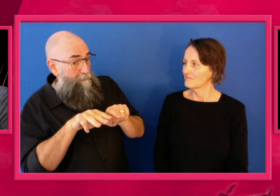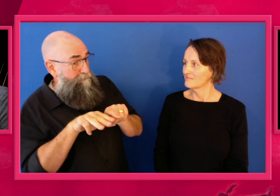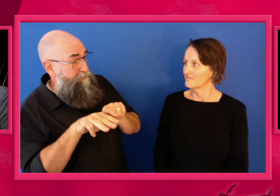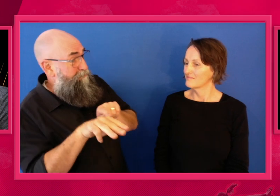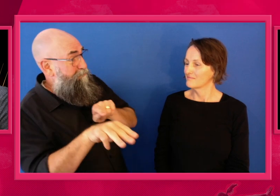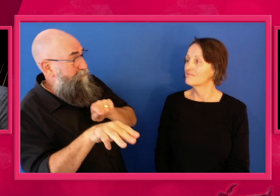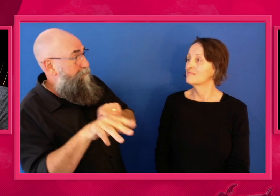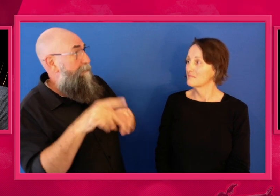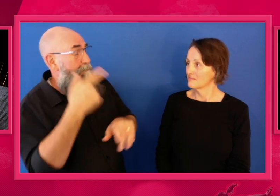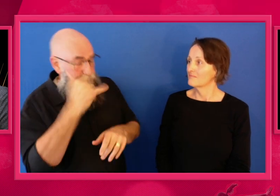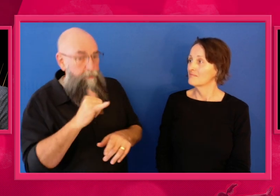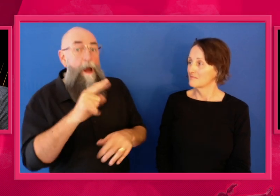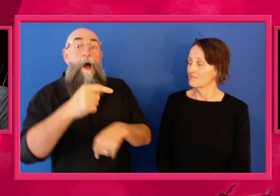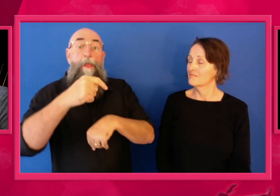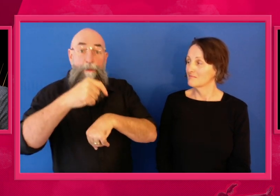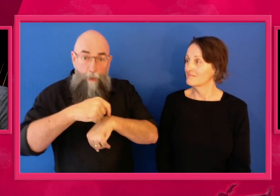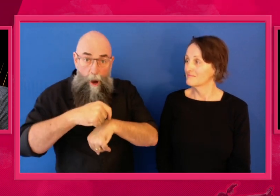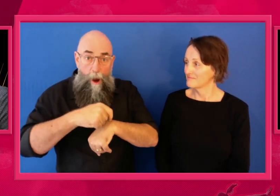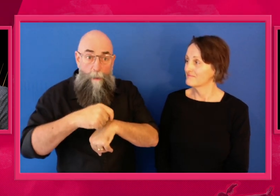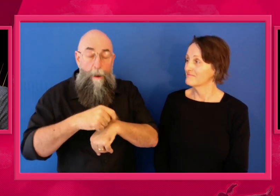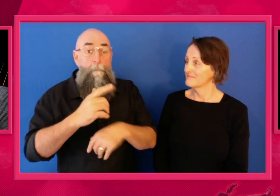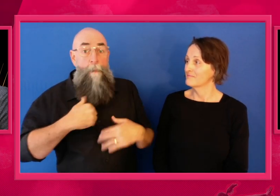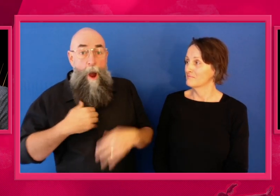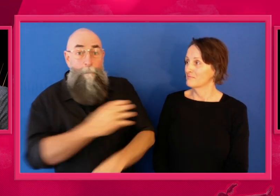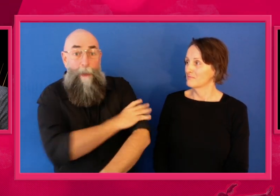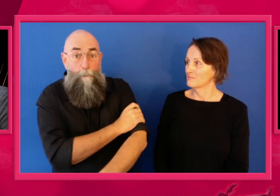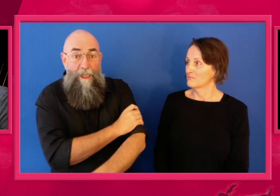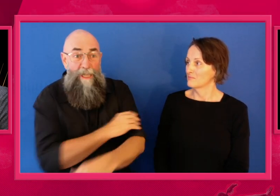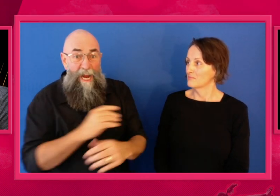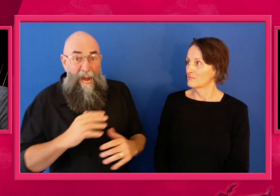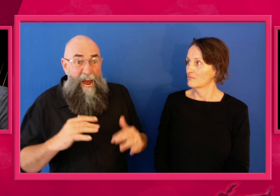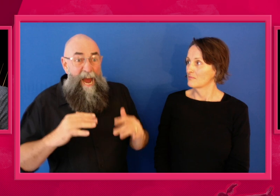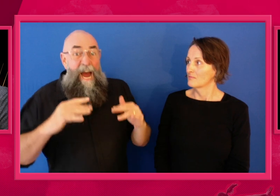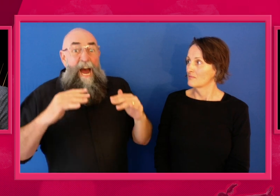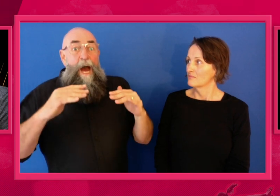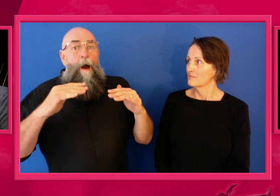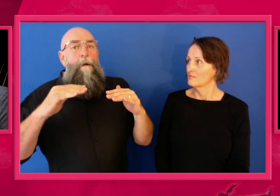drifting out. And finally, my blood pressure, it dropped just a little bit. But she's back